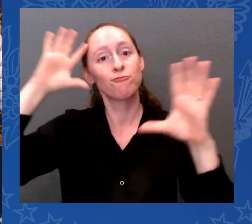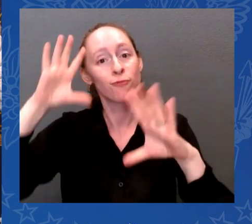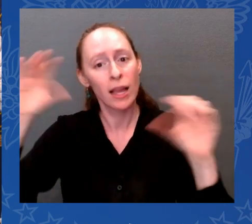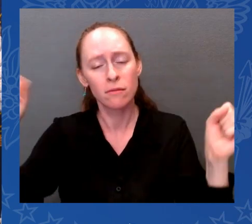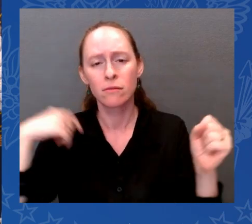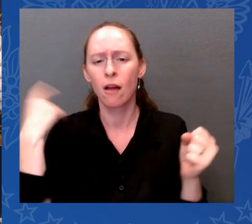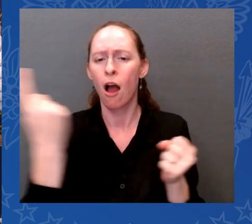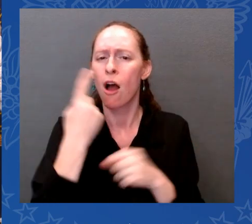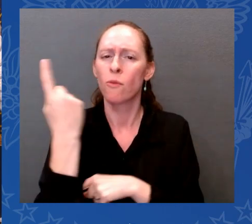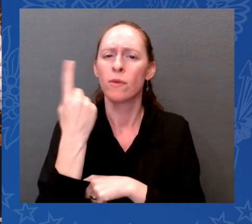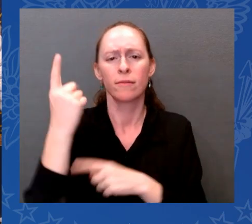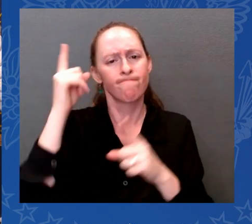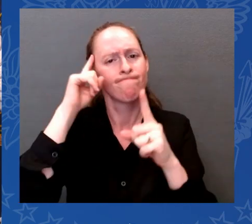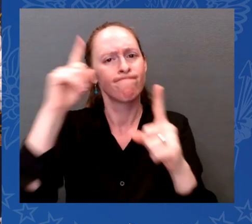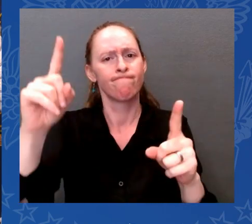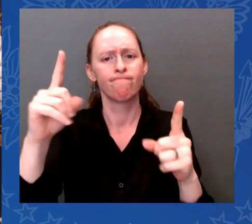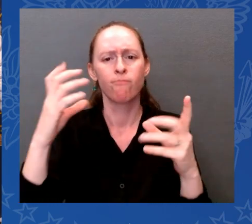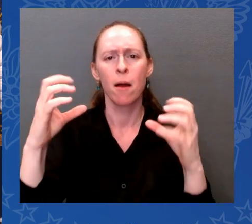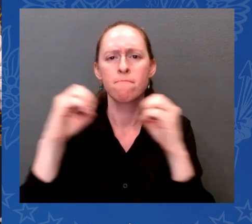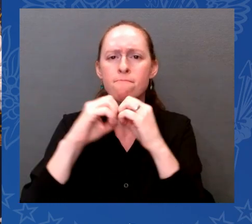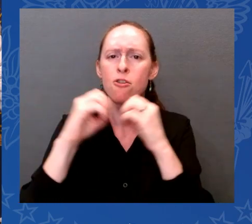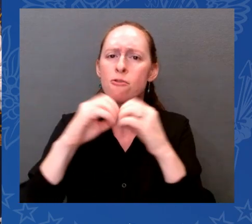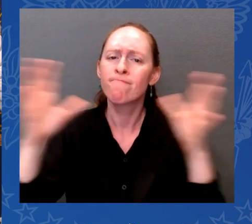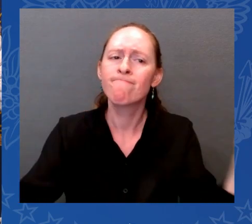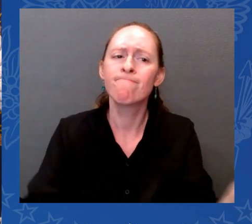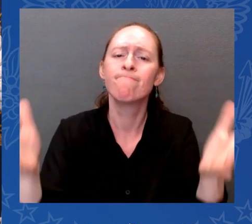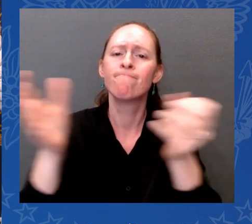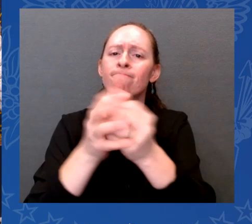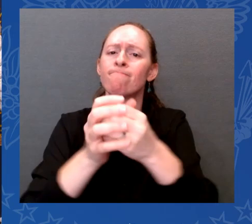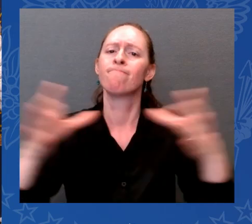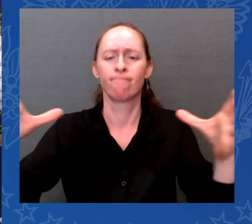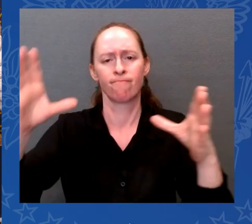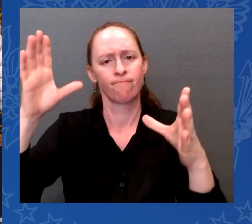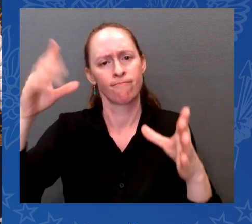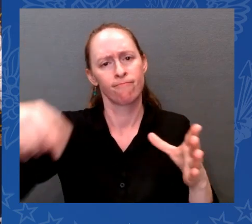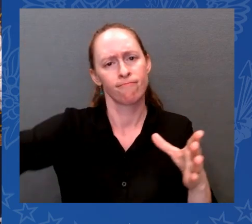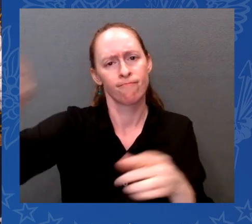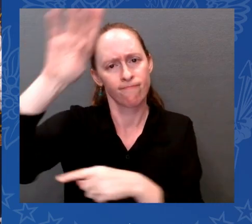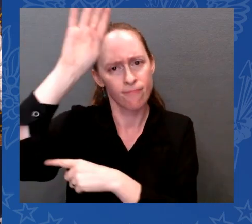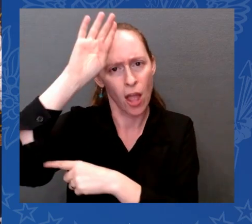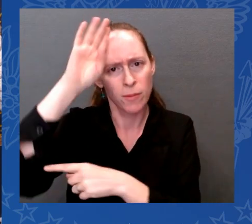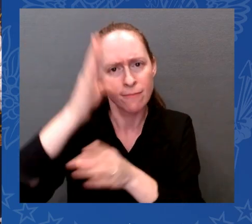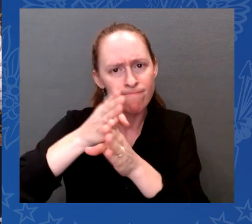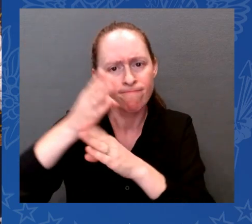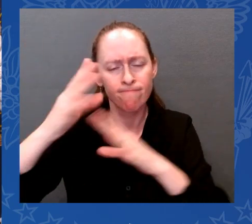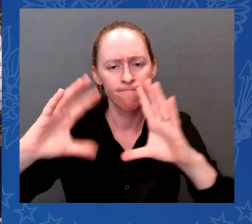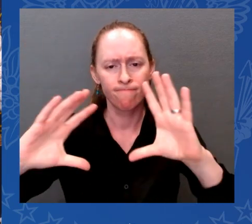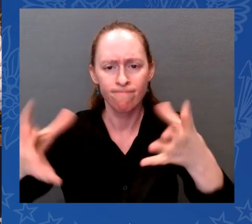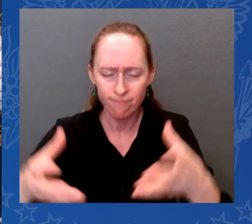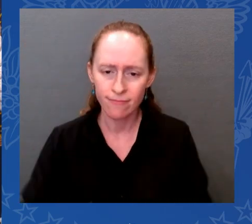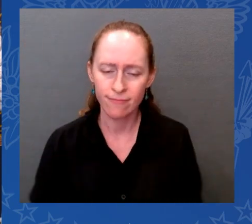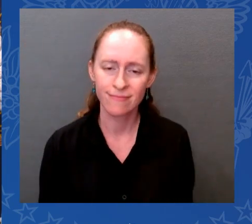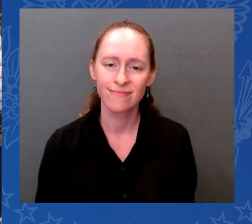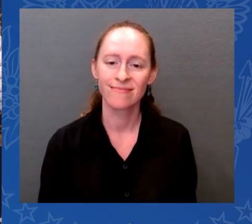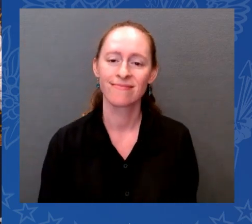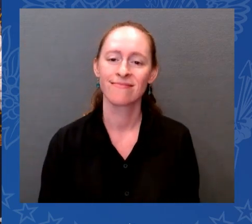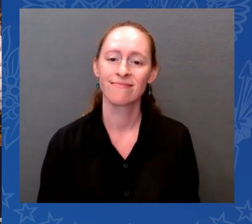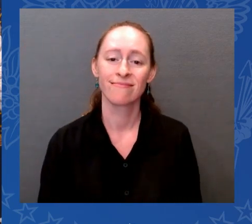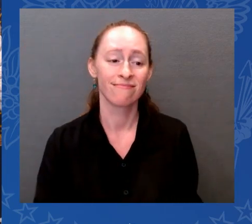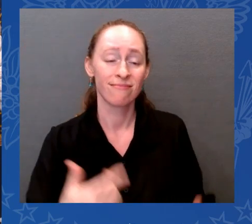You know, and you're there for most people who've just lost everything. And by the way -- again, to ad-lib a second here -- I --